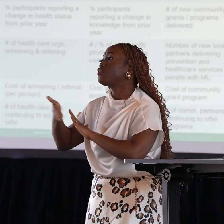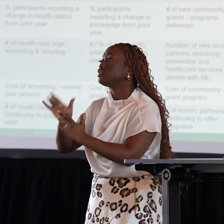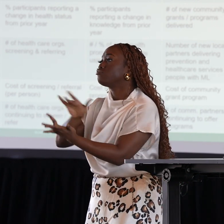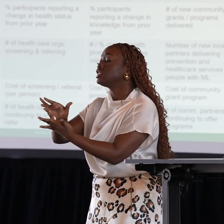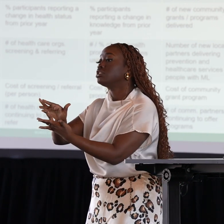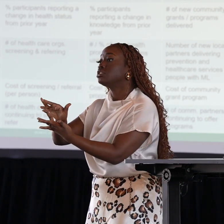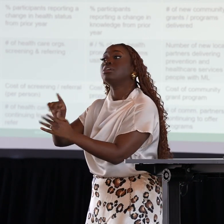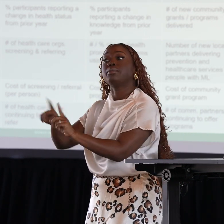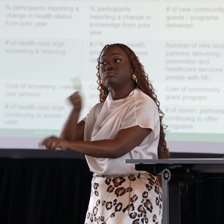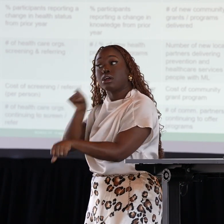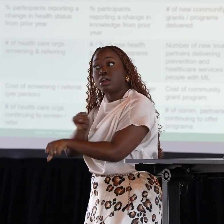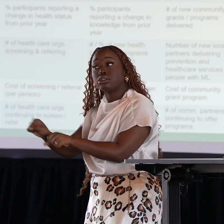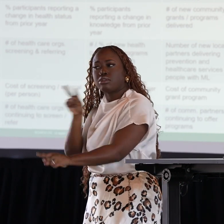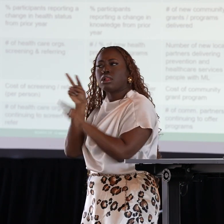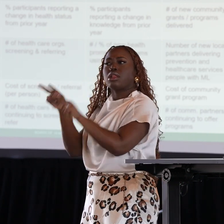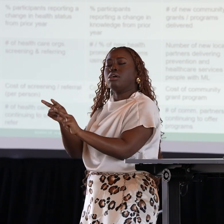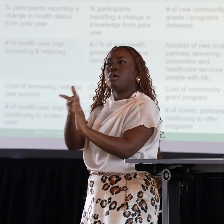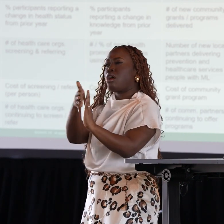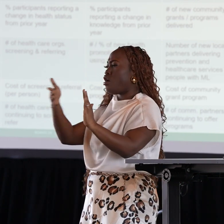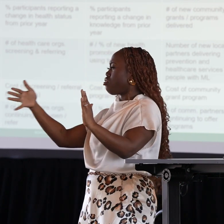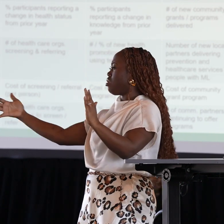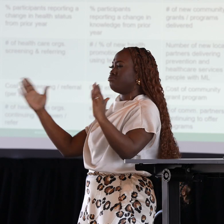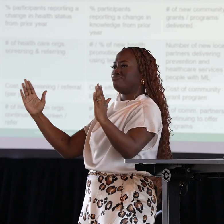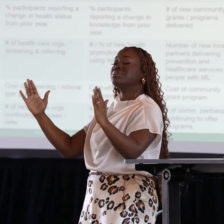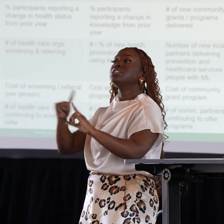can actually look across the different parts of nchpad and